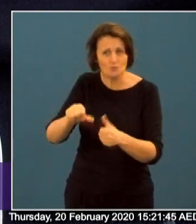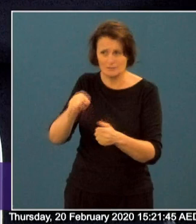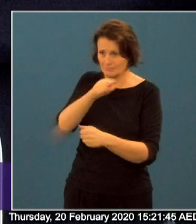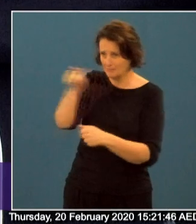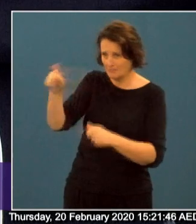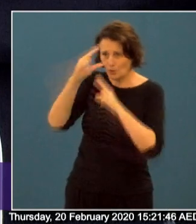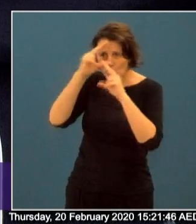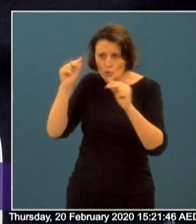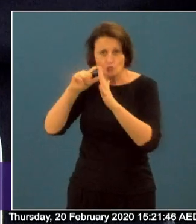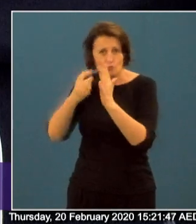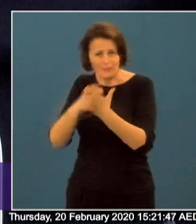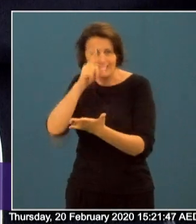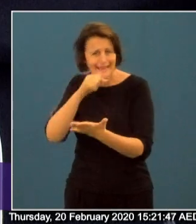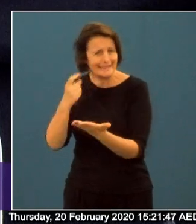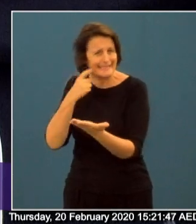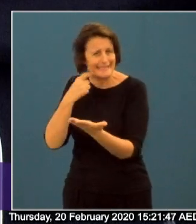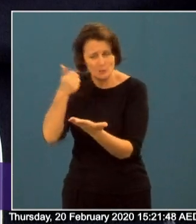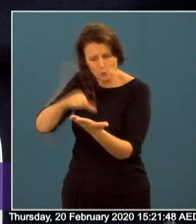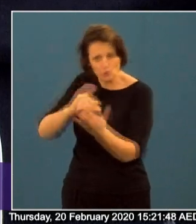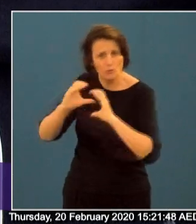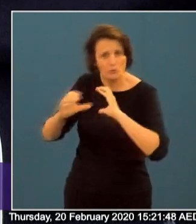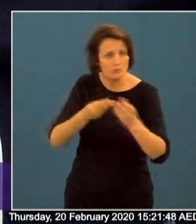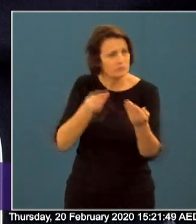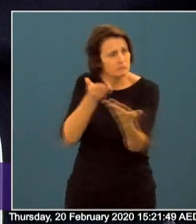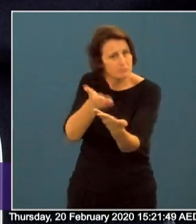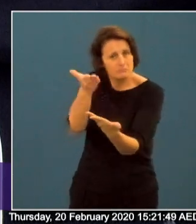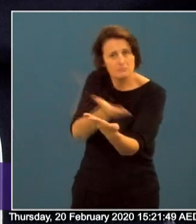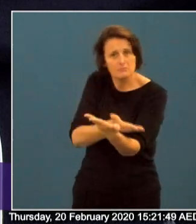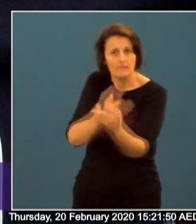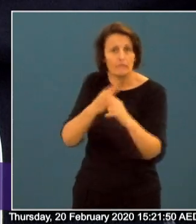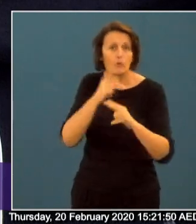and make a difference to communication with people with intellectual disability,